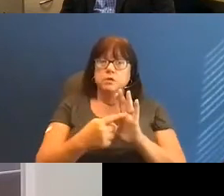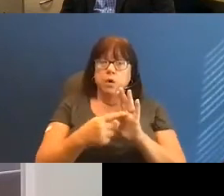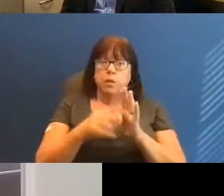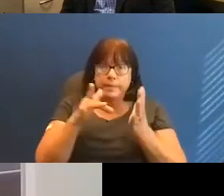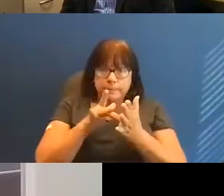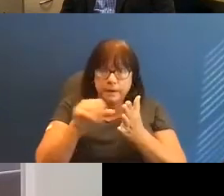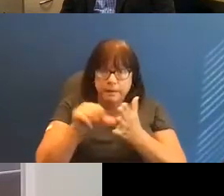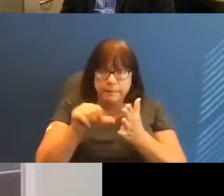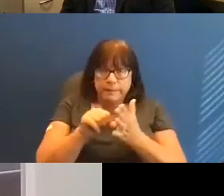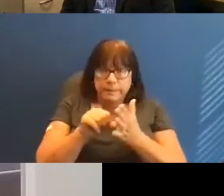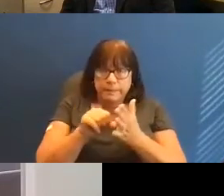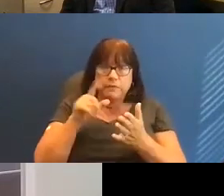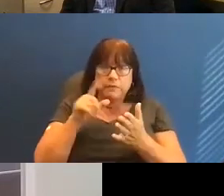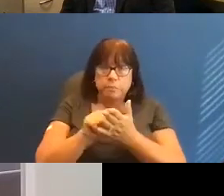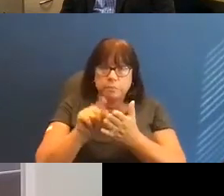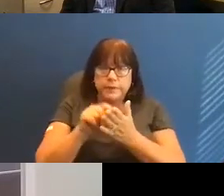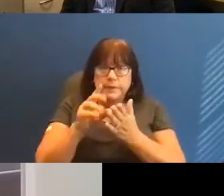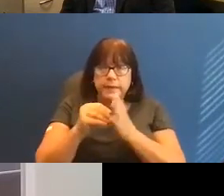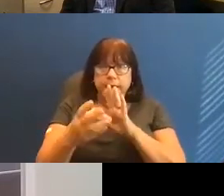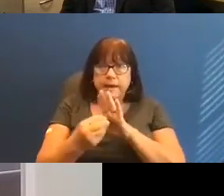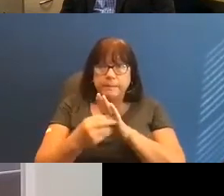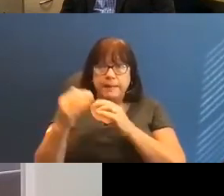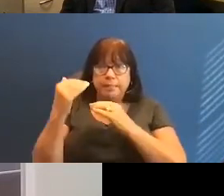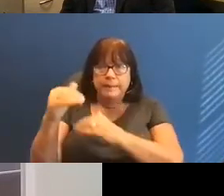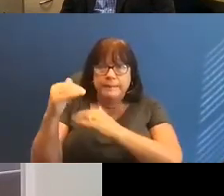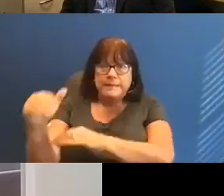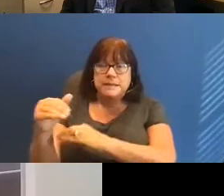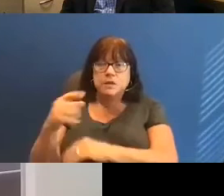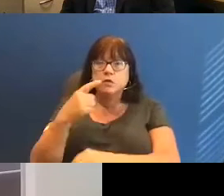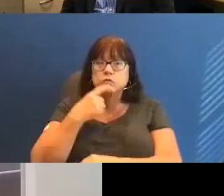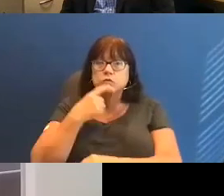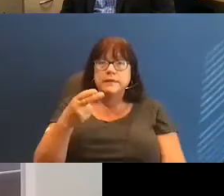there are these printing and copy paste limits, the red shelf in terms of you say that you can